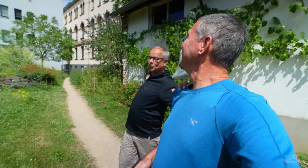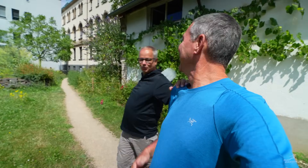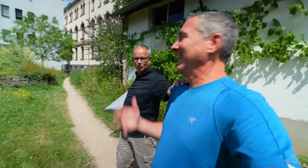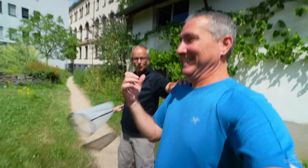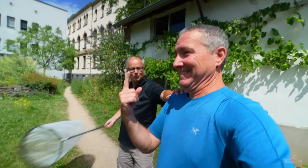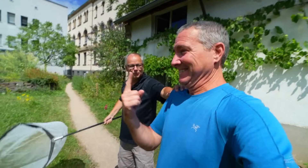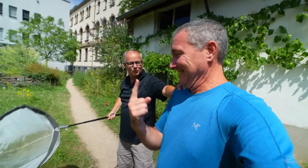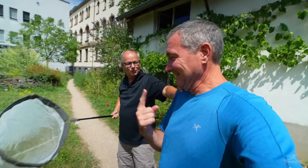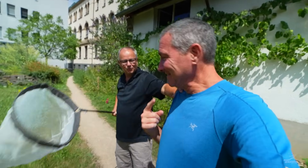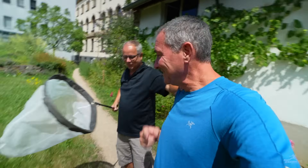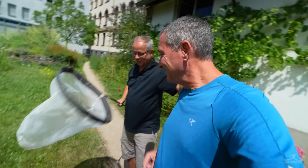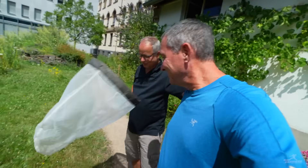Did you get one?